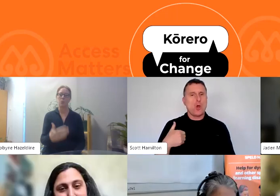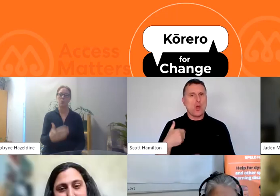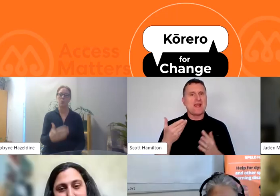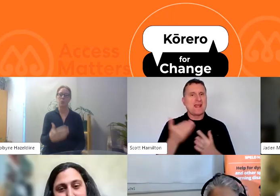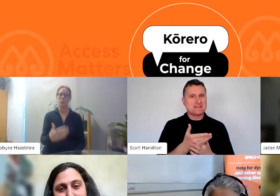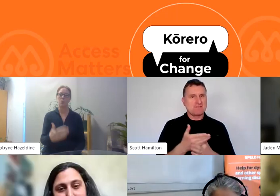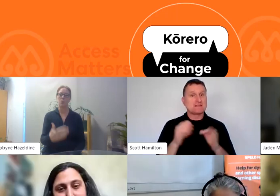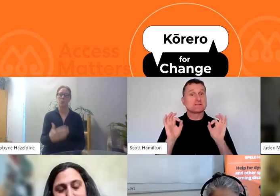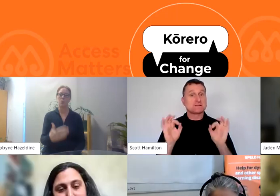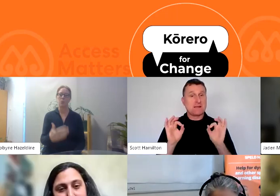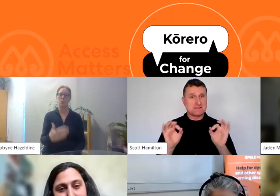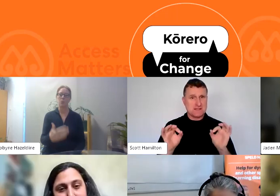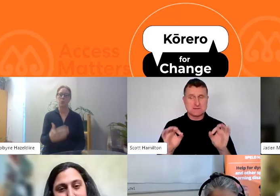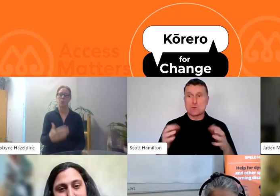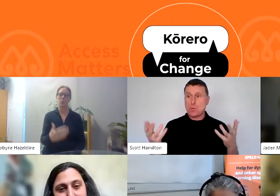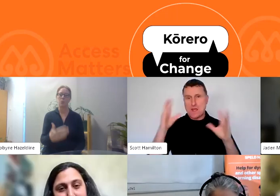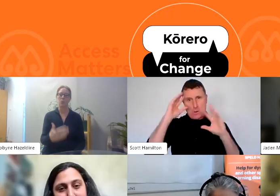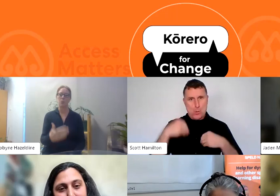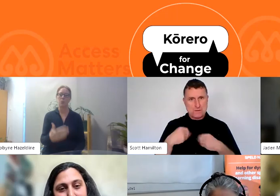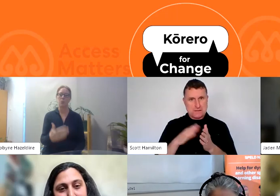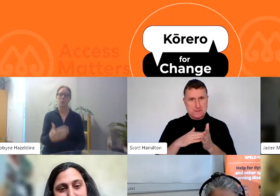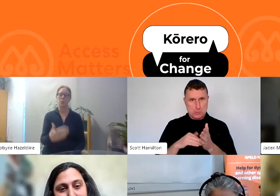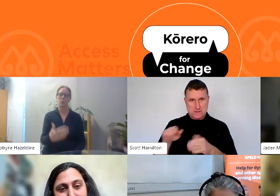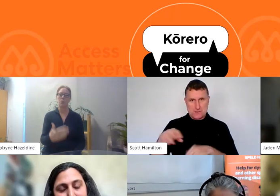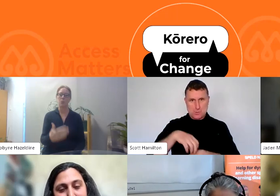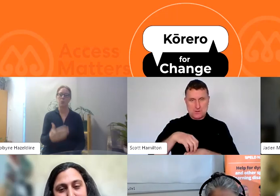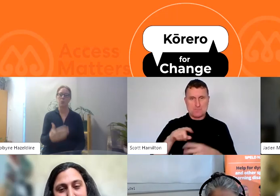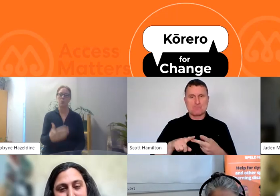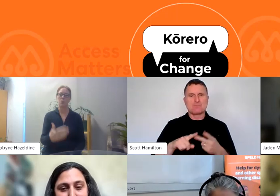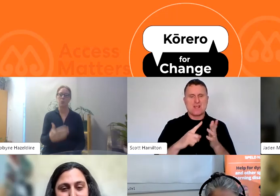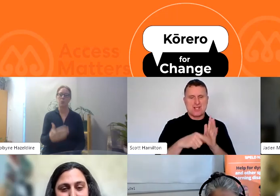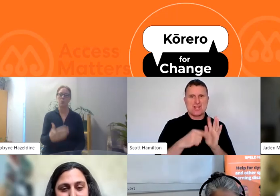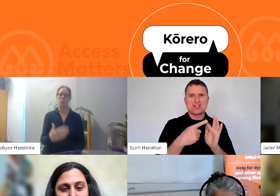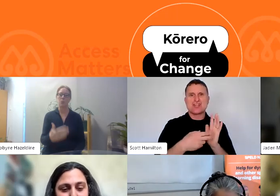at Autism New Zealand; we have Jeremy Drummond, Executive Officer